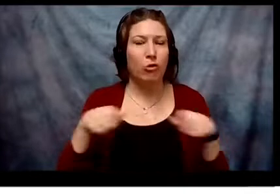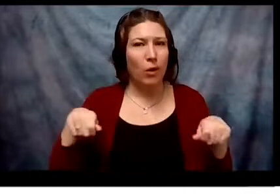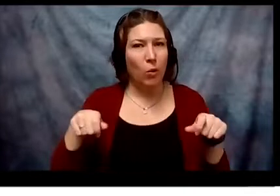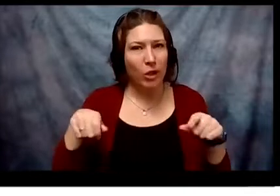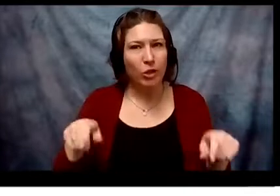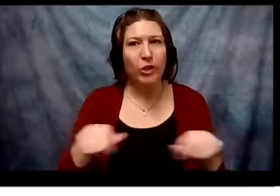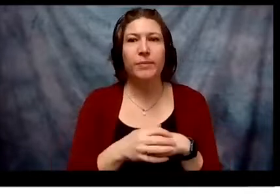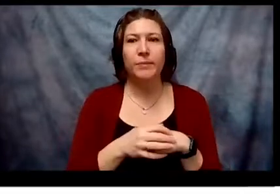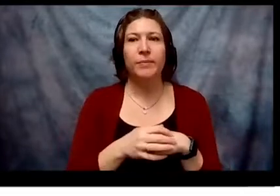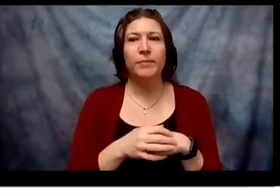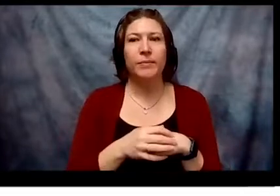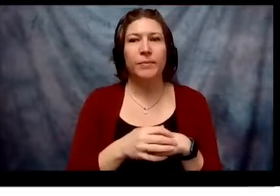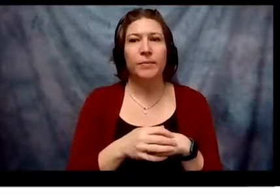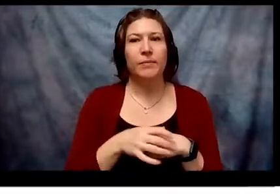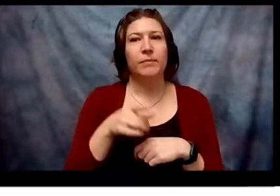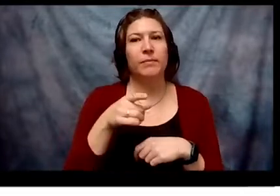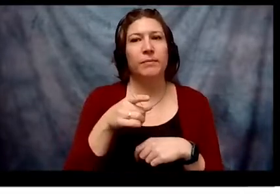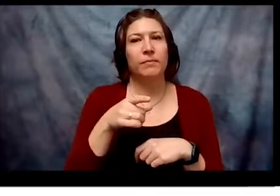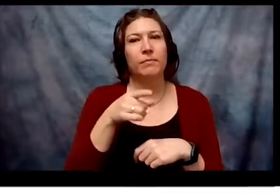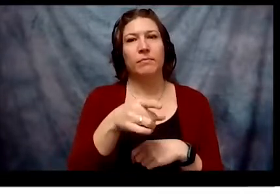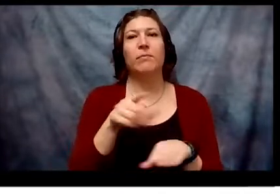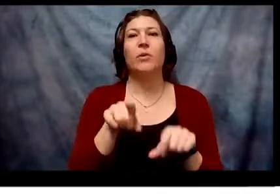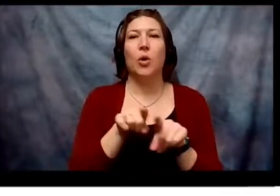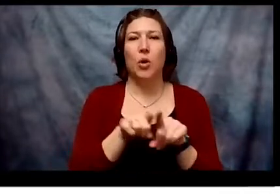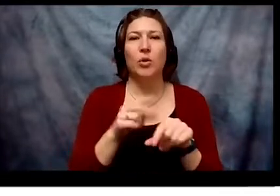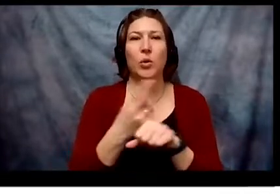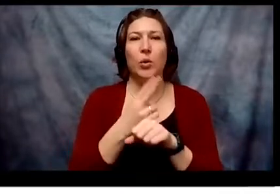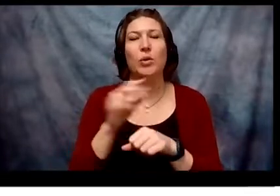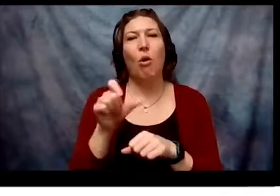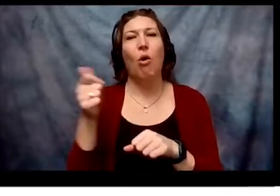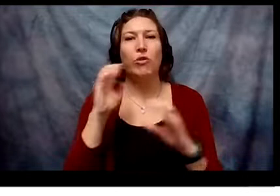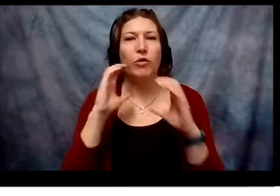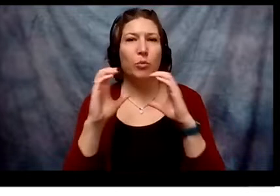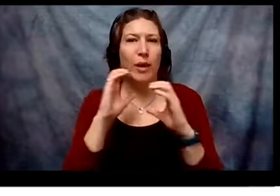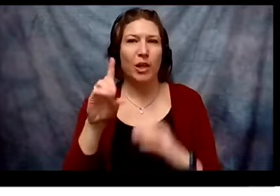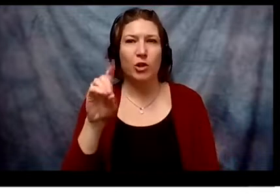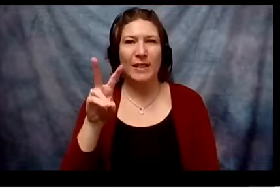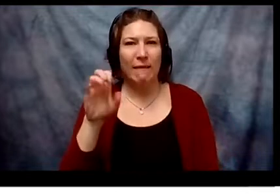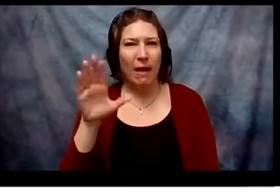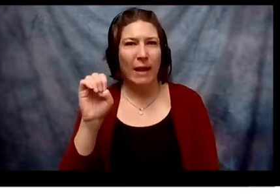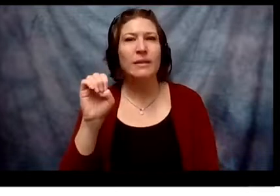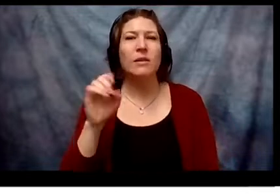and she also uses alternative communication device to speak.